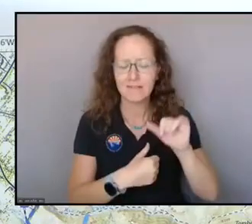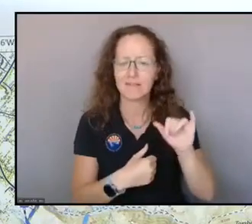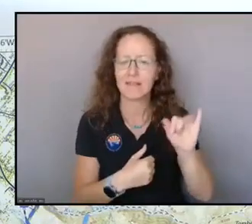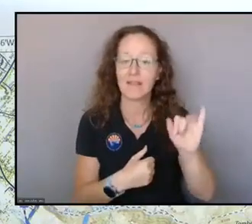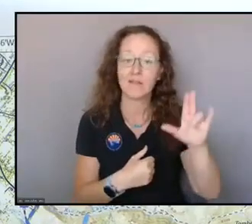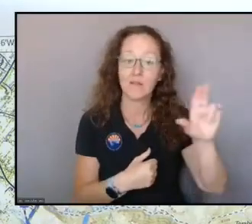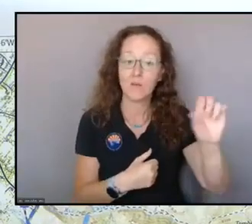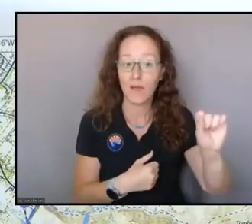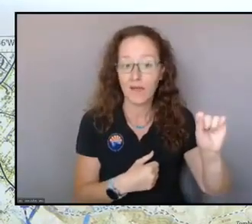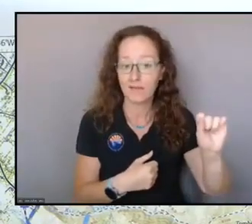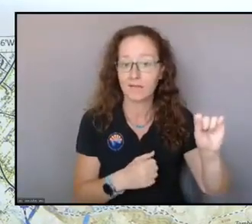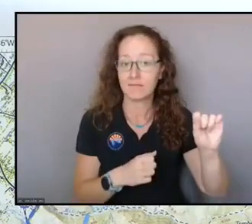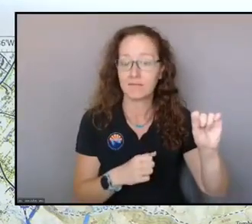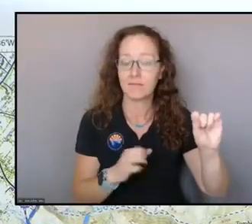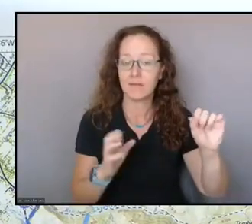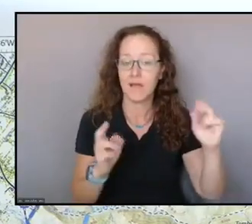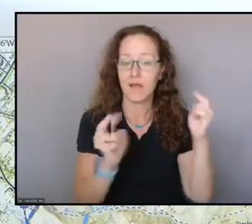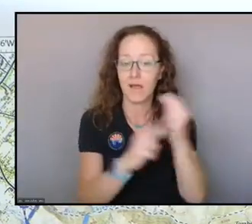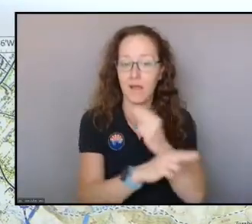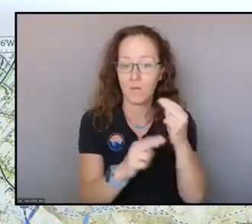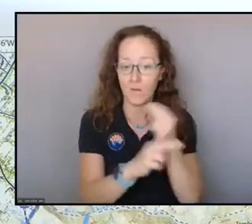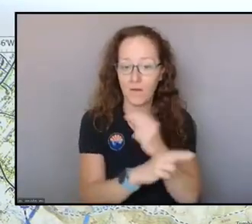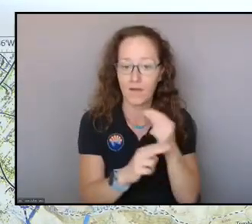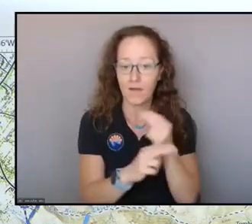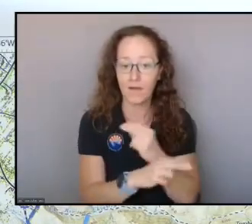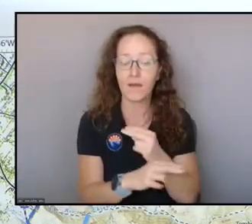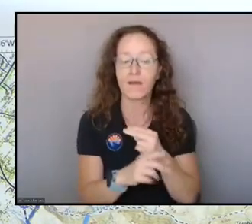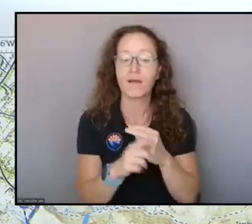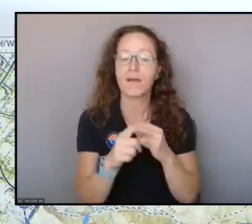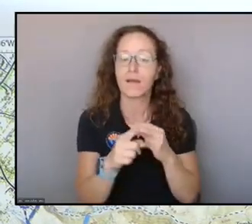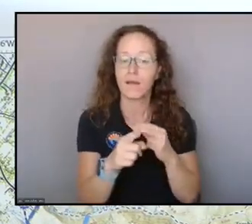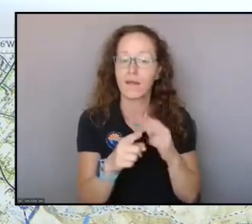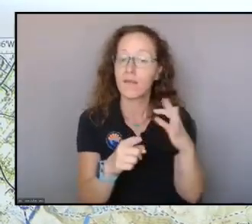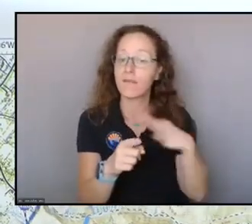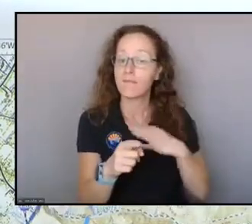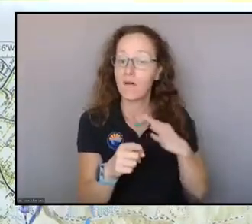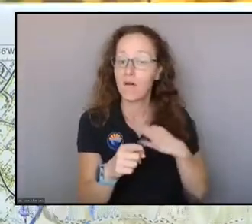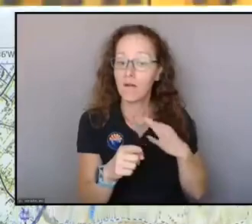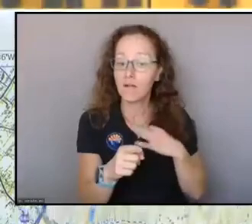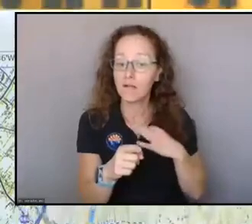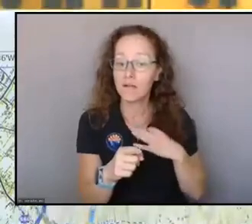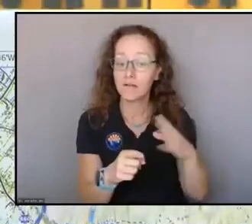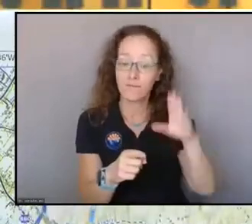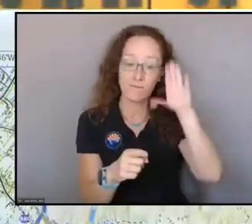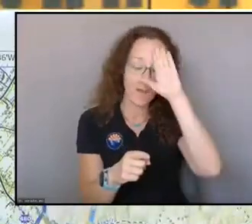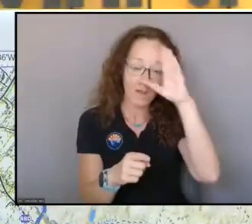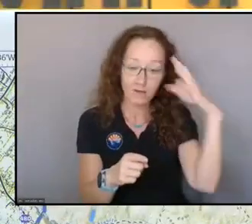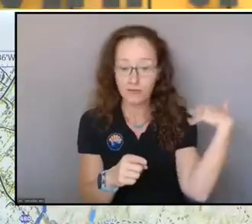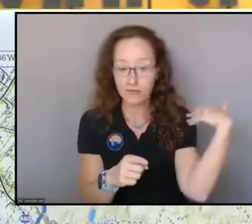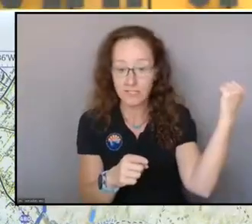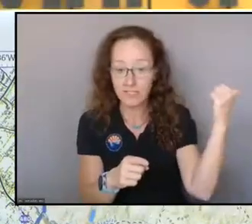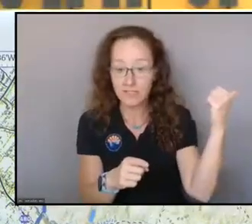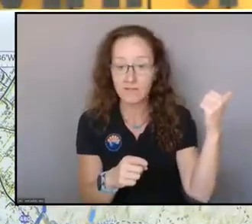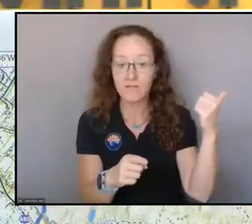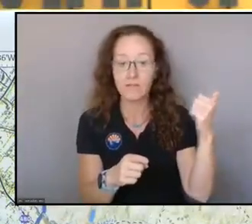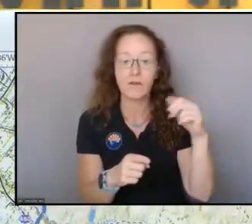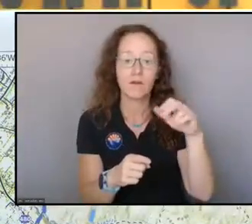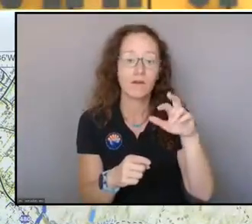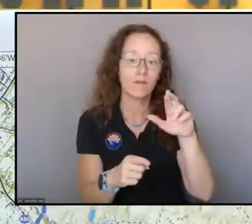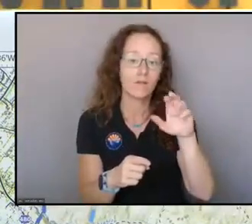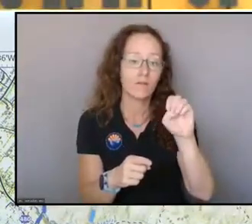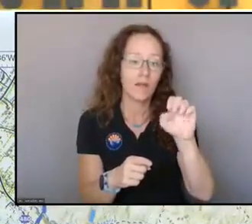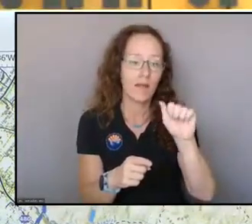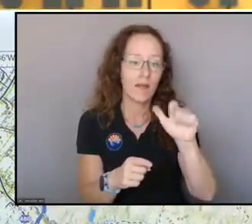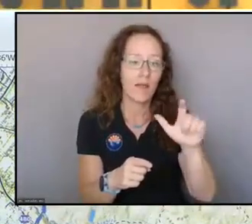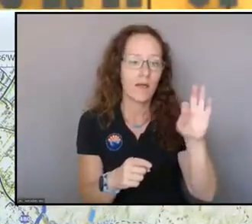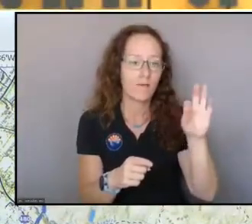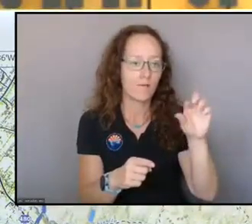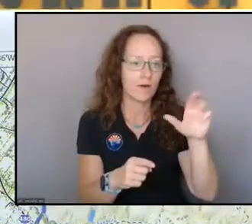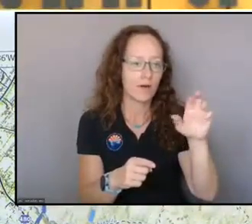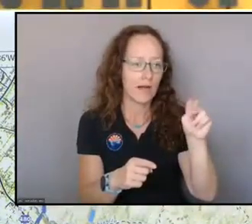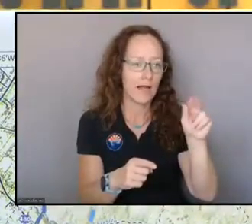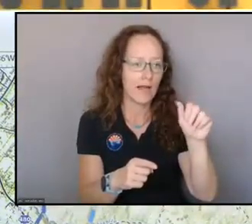THE RIO FERNANDO VOLUNTEER FIRE CHIEF HAS SAID THEY ARE